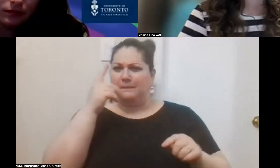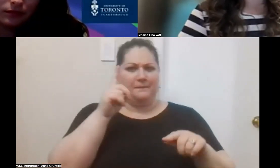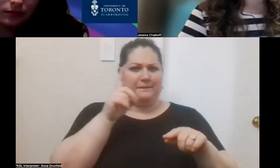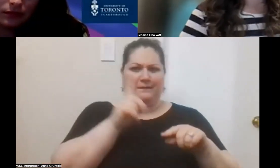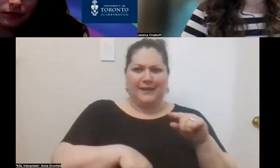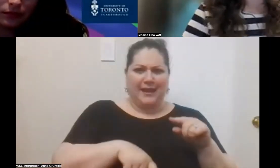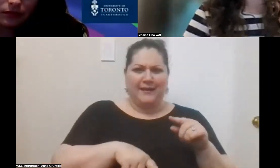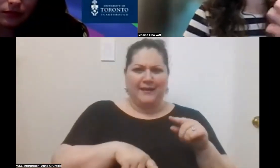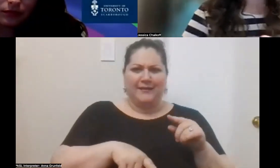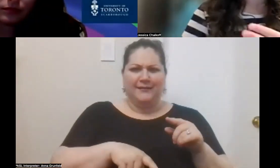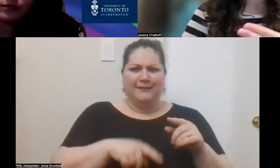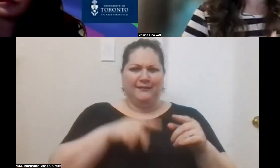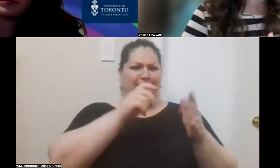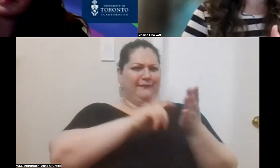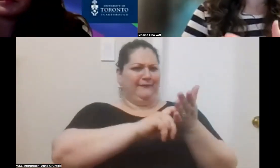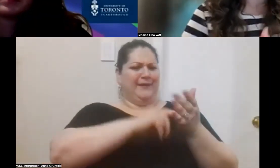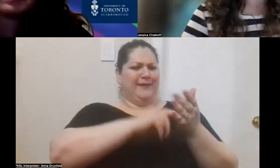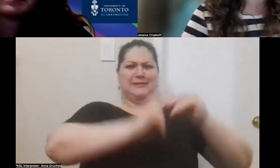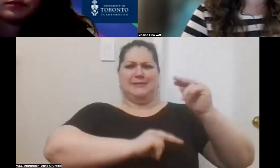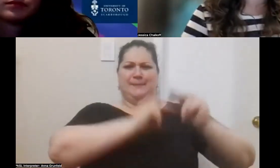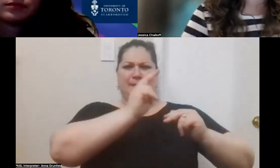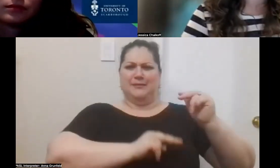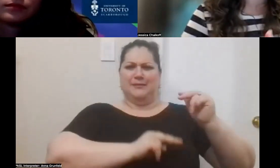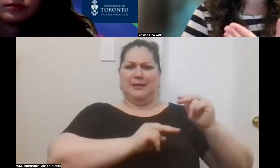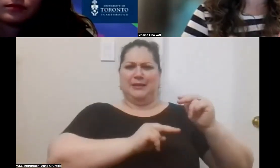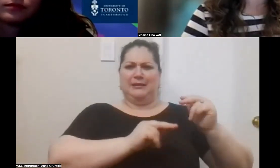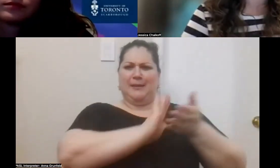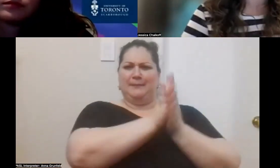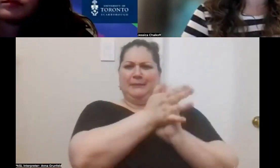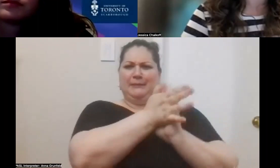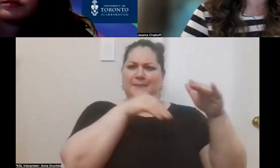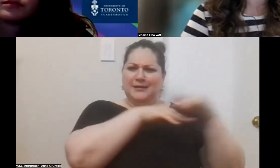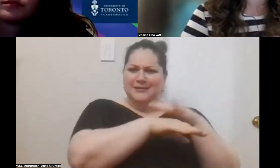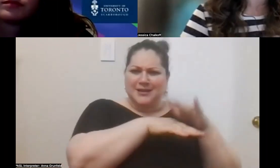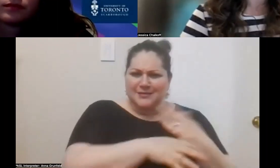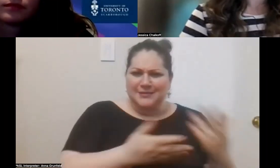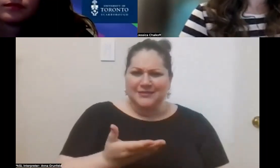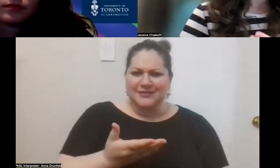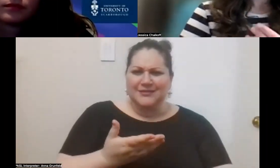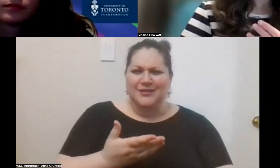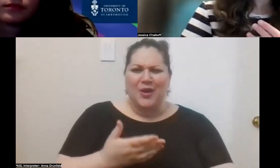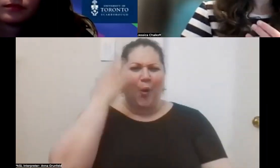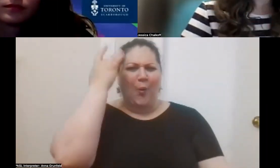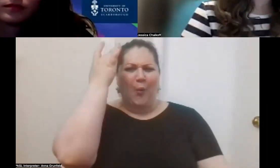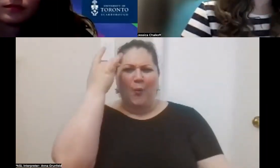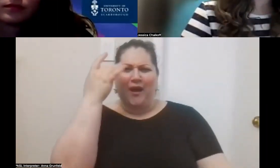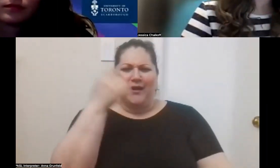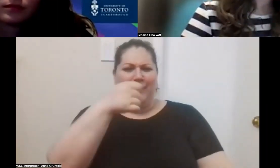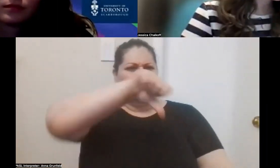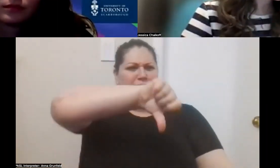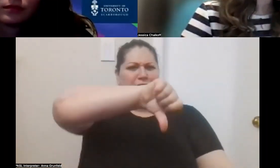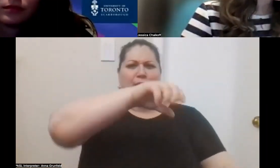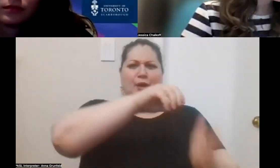Or why we deny a system disability of certain piece of technology. But also more importantly.